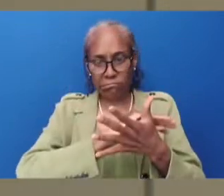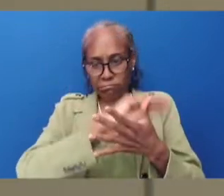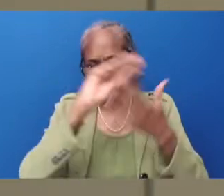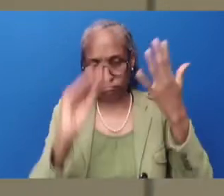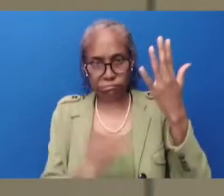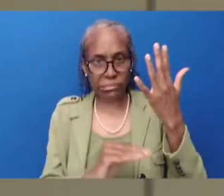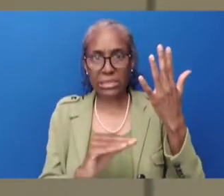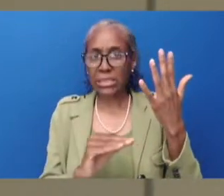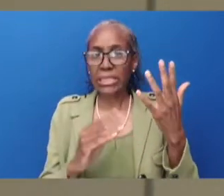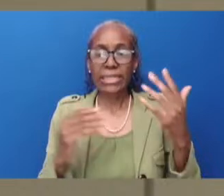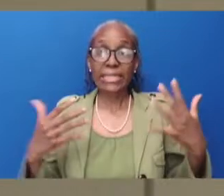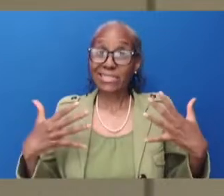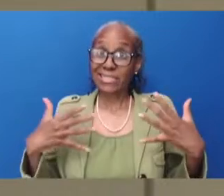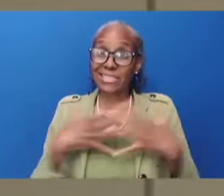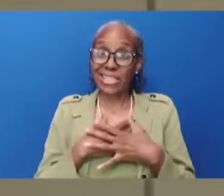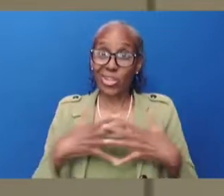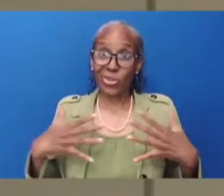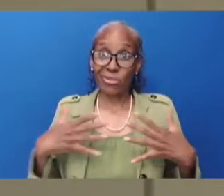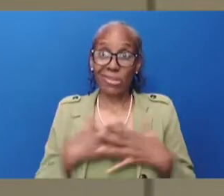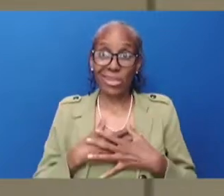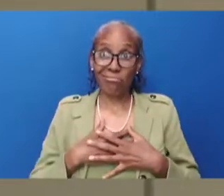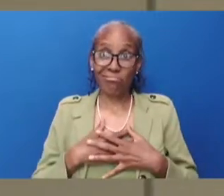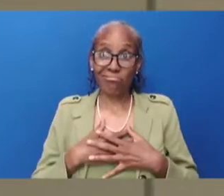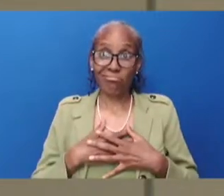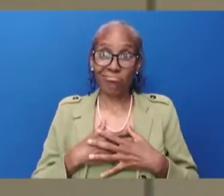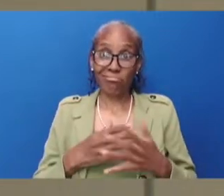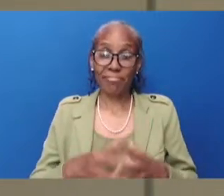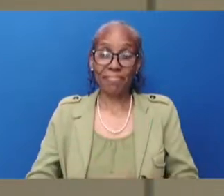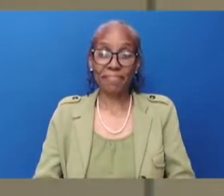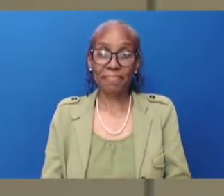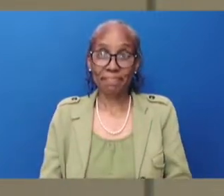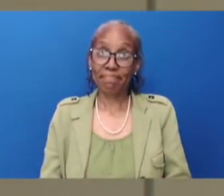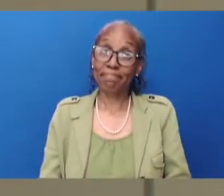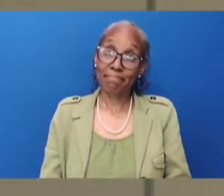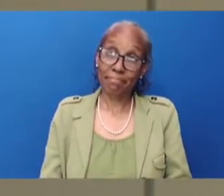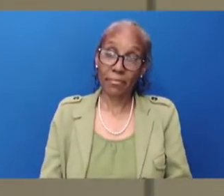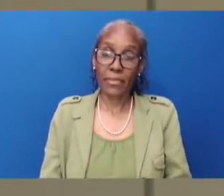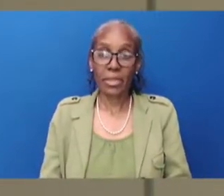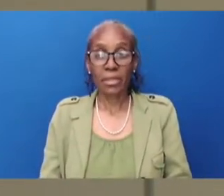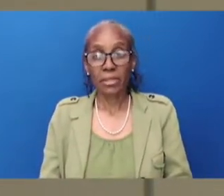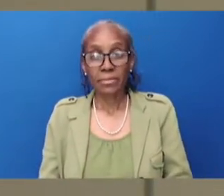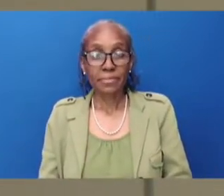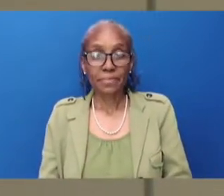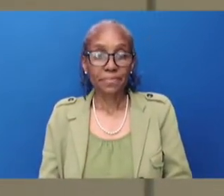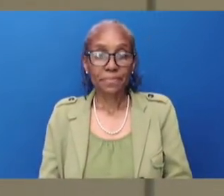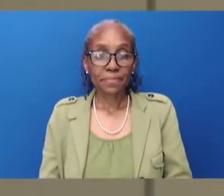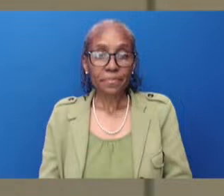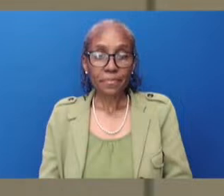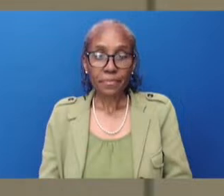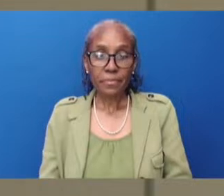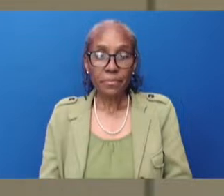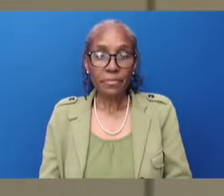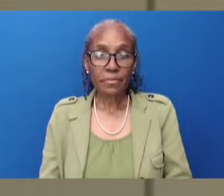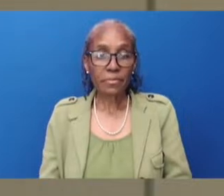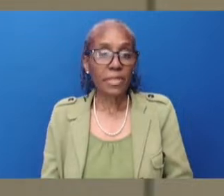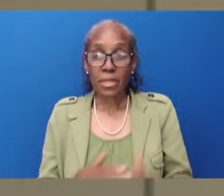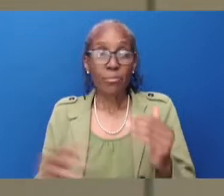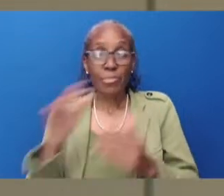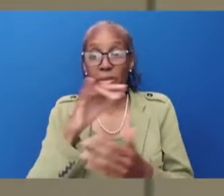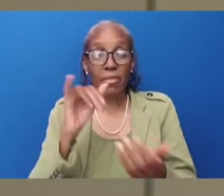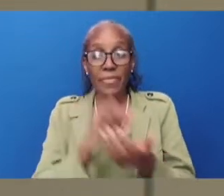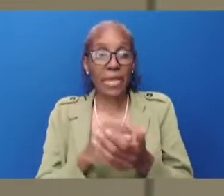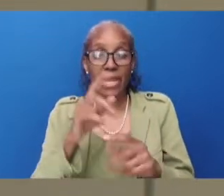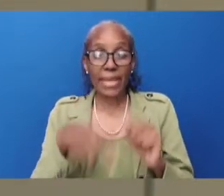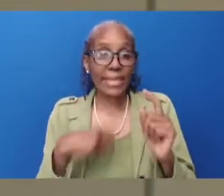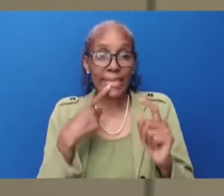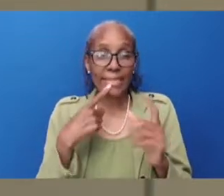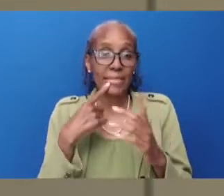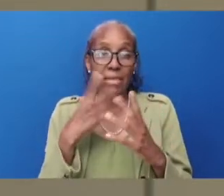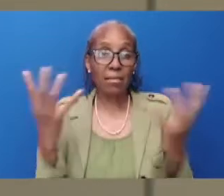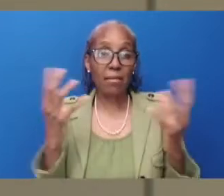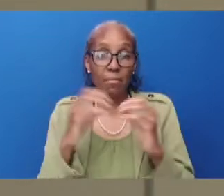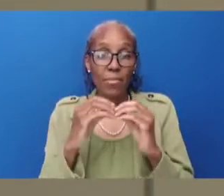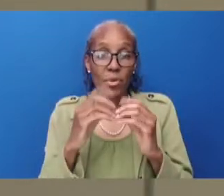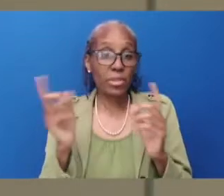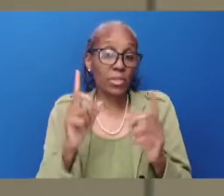AND RIGHT NOW, IT'S -- IT'S VERY